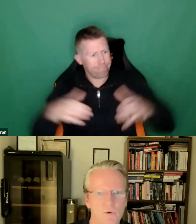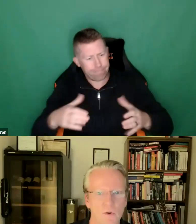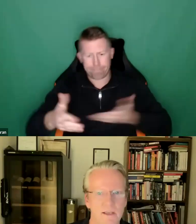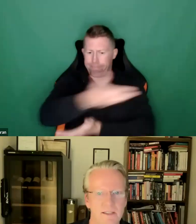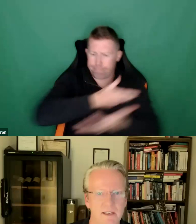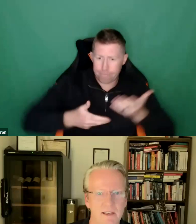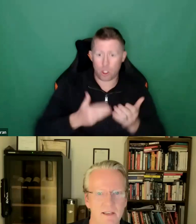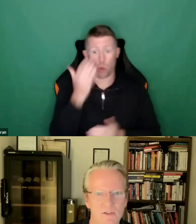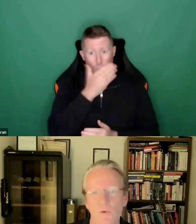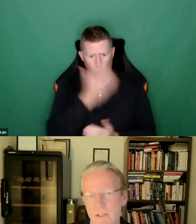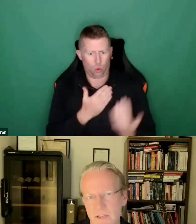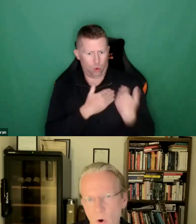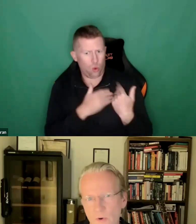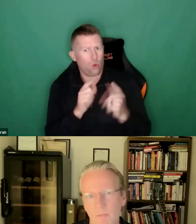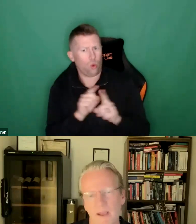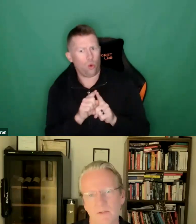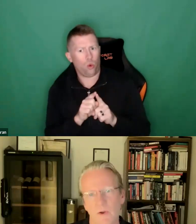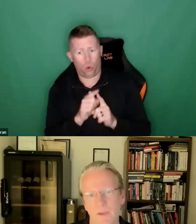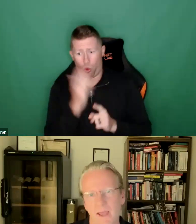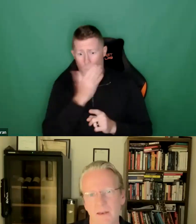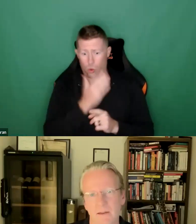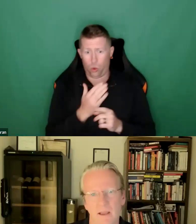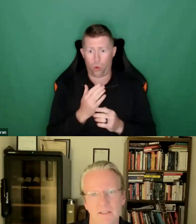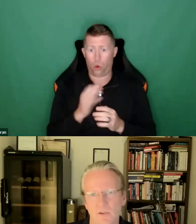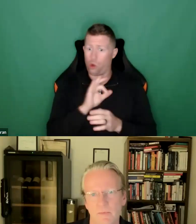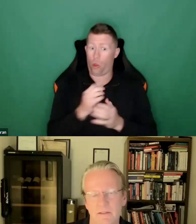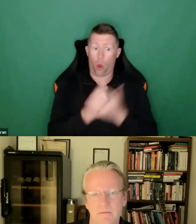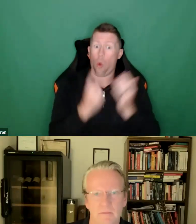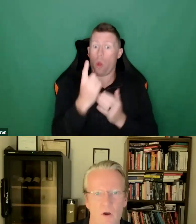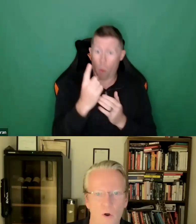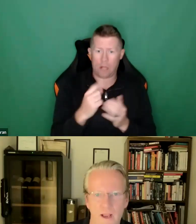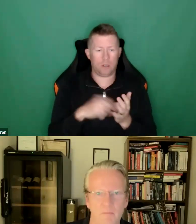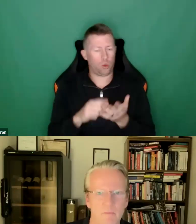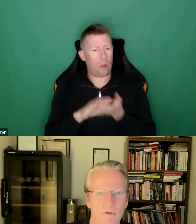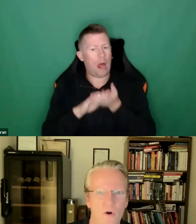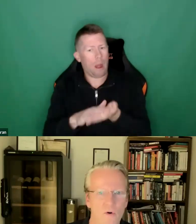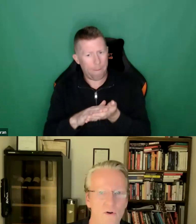concerns about health and well-being then there is another service somewhere else in the